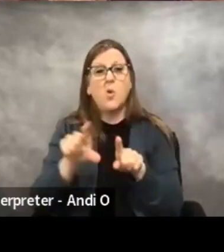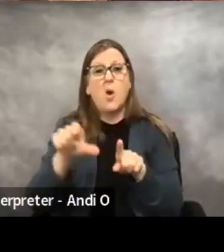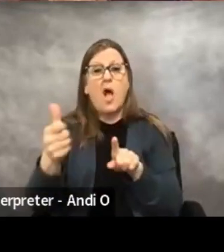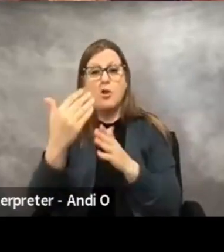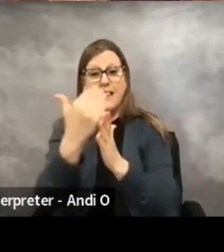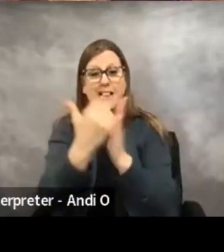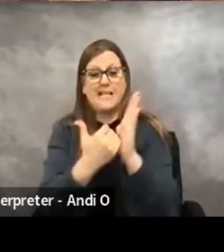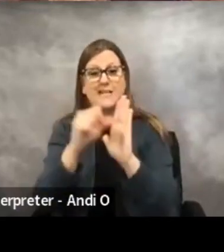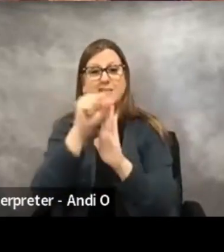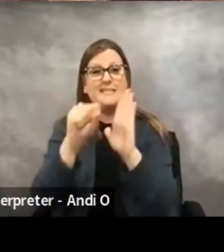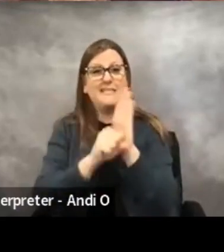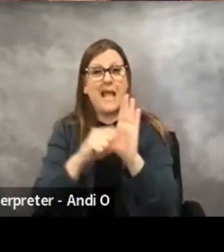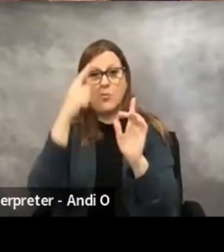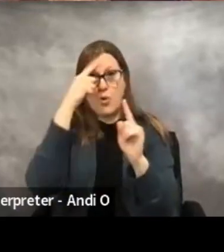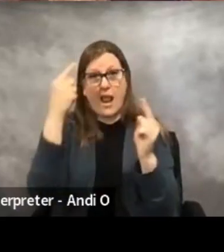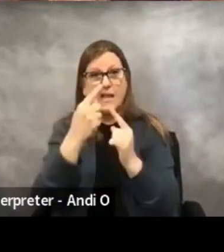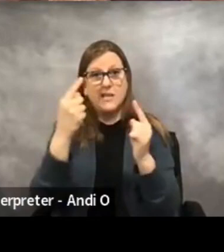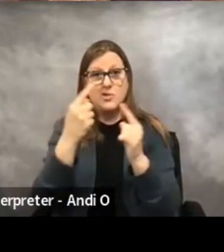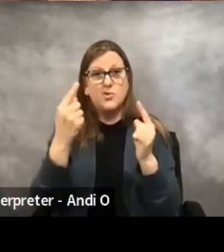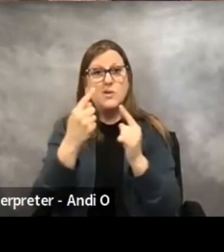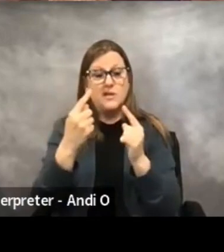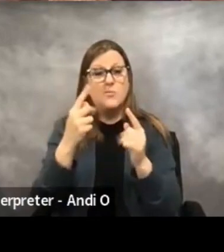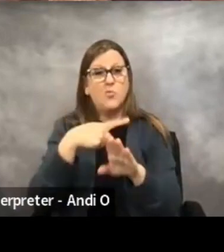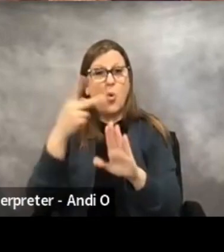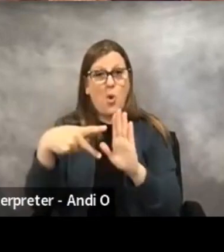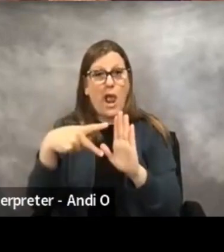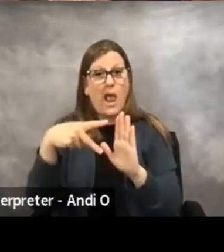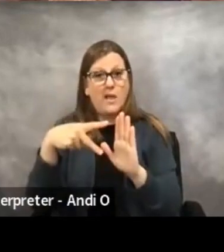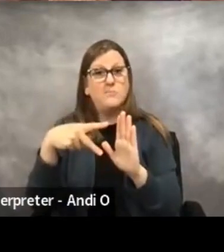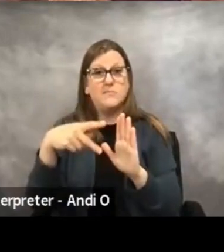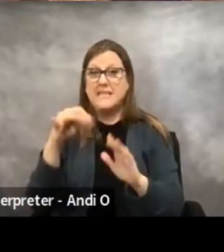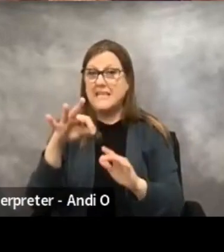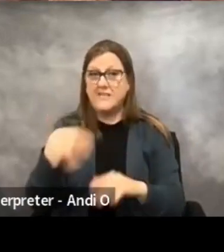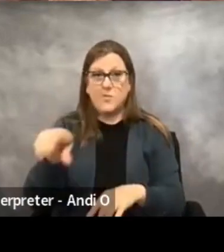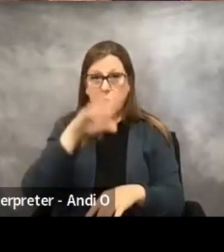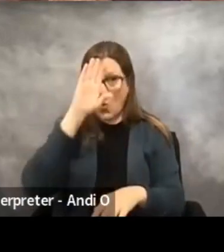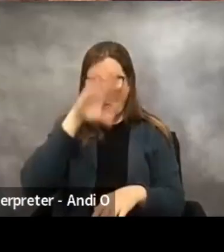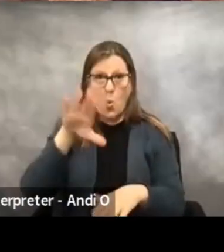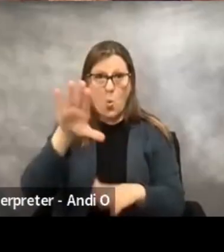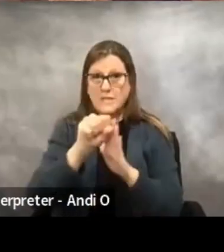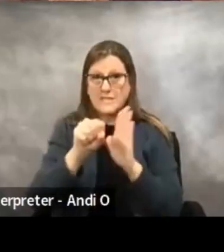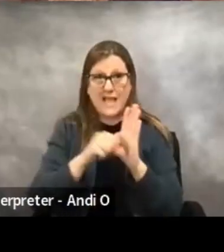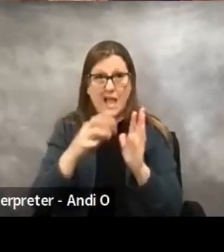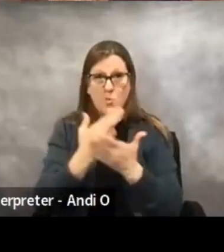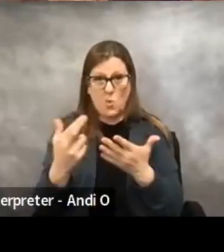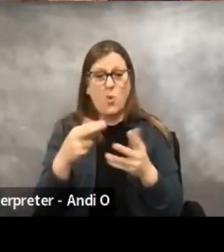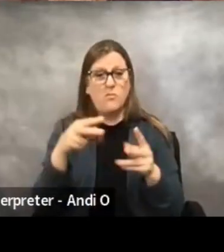brain injury programs and the directory there. So if you don't know what your state resources, you can look at both of those and find it.